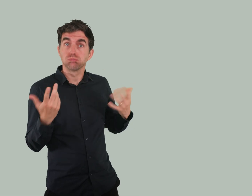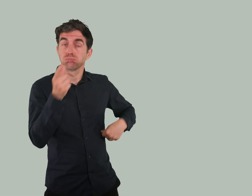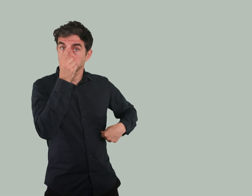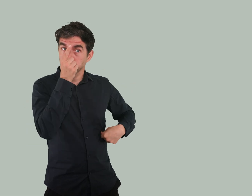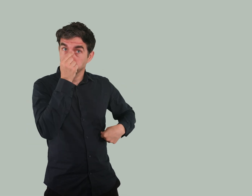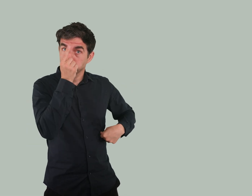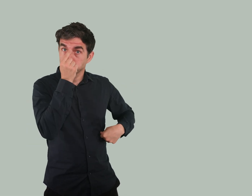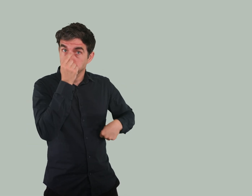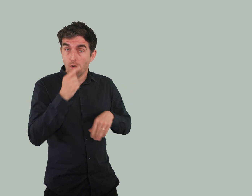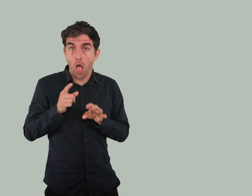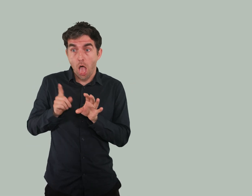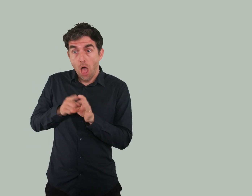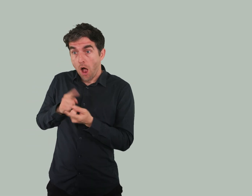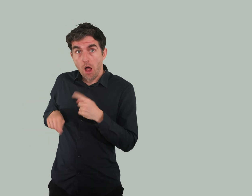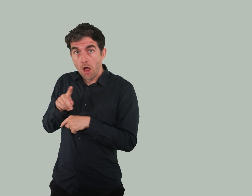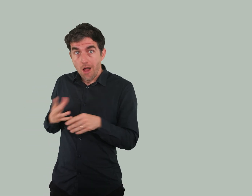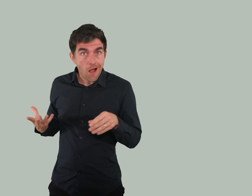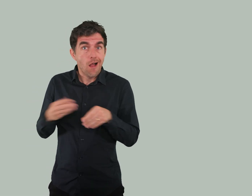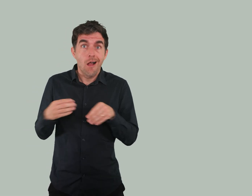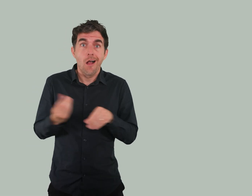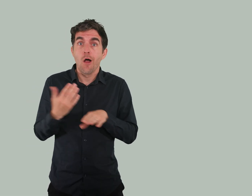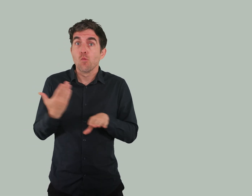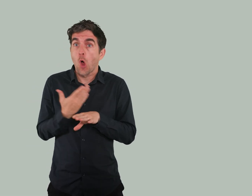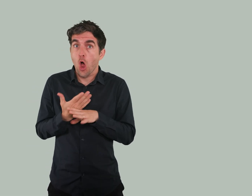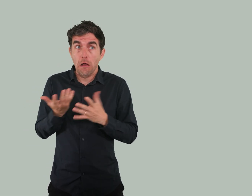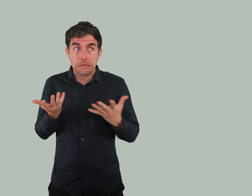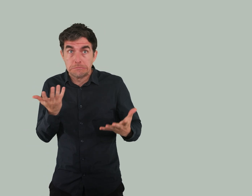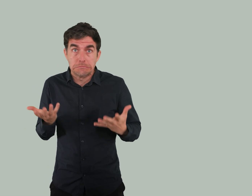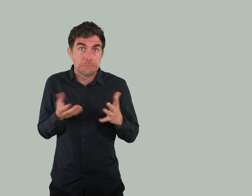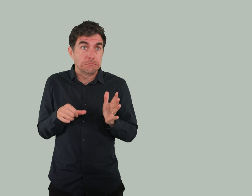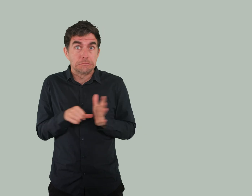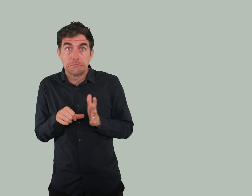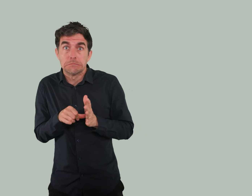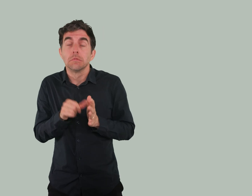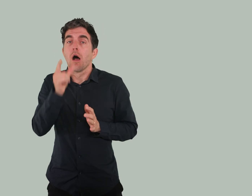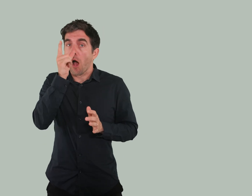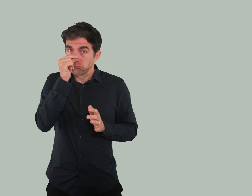to young people’s labour market participation –